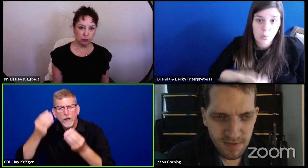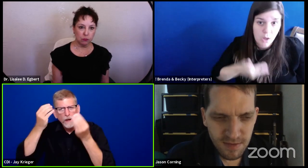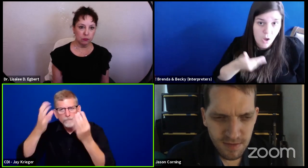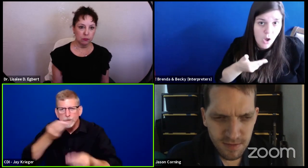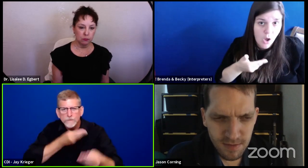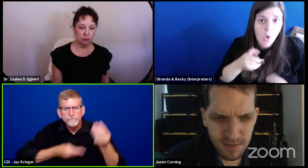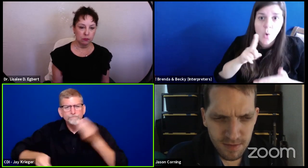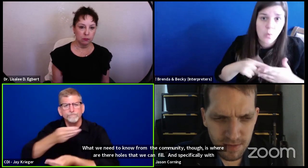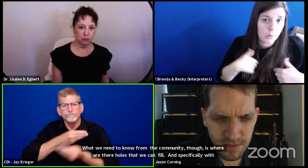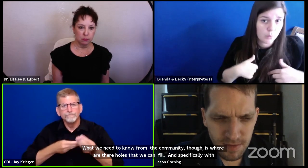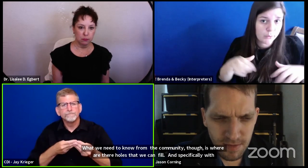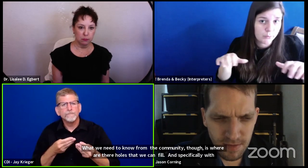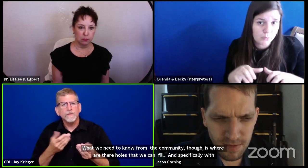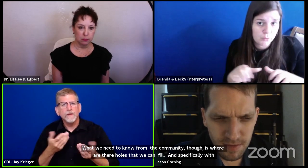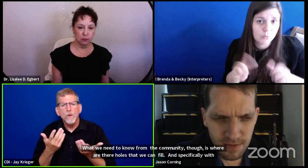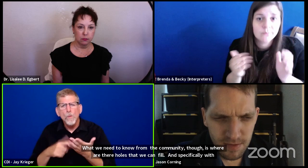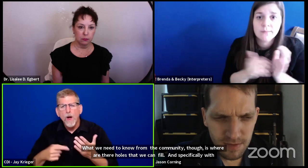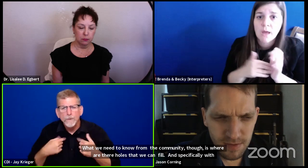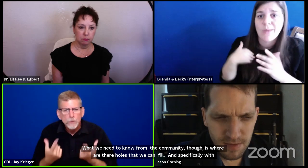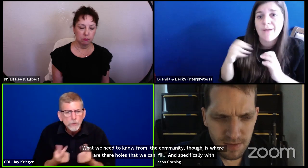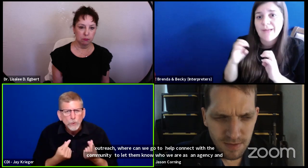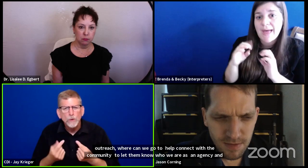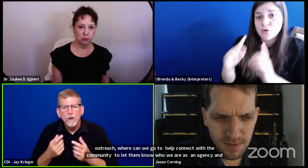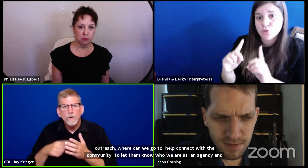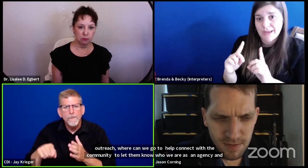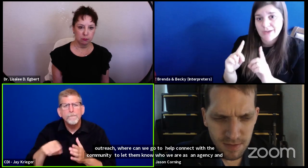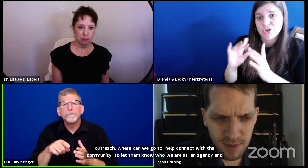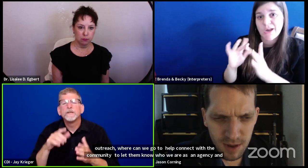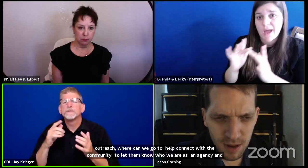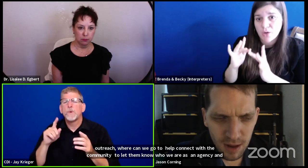Our education and outreach unit is only three individuals.